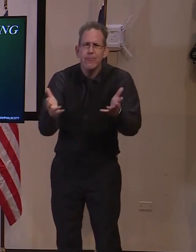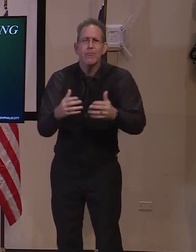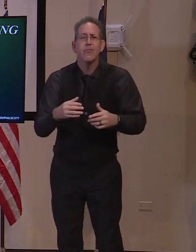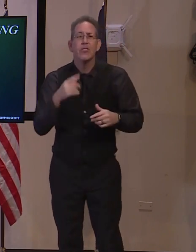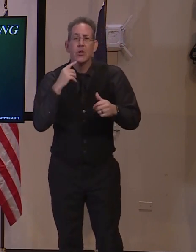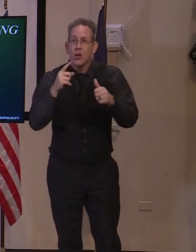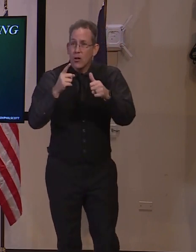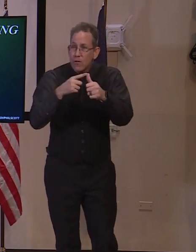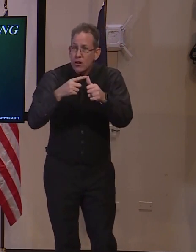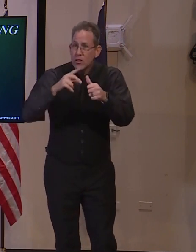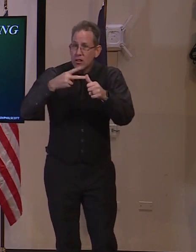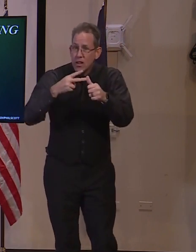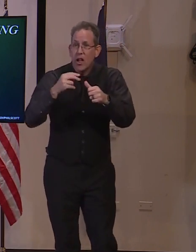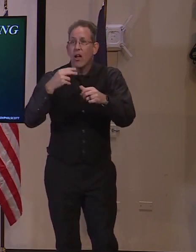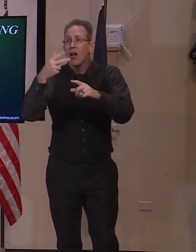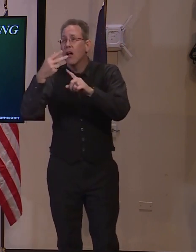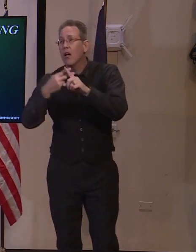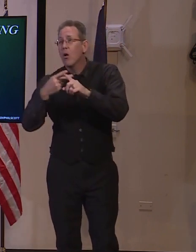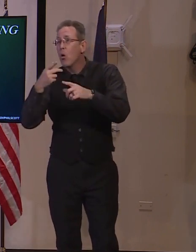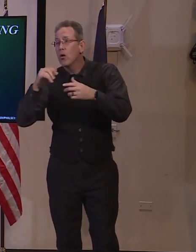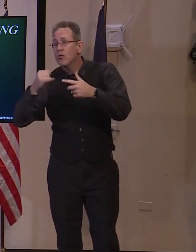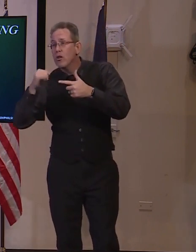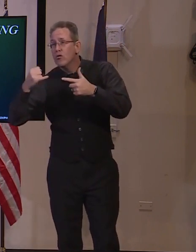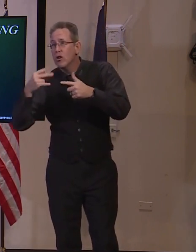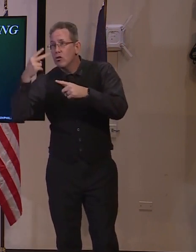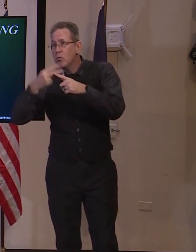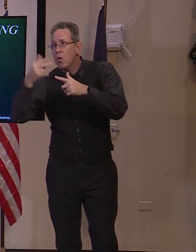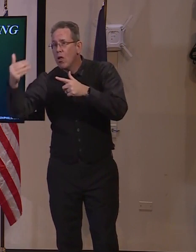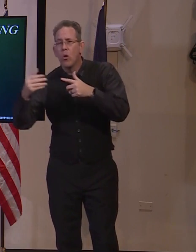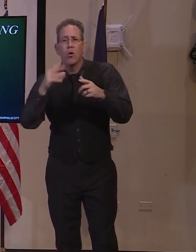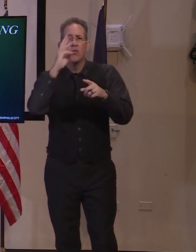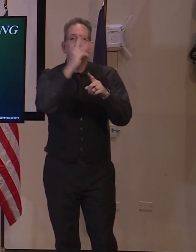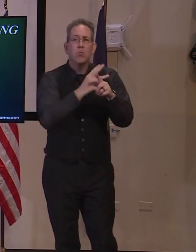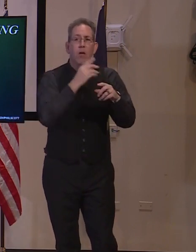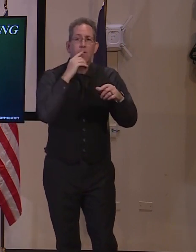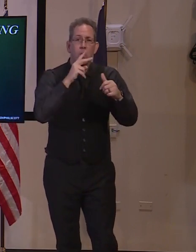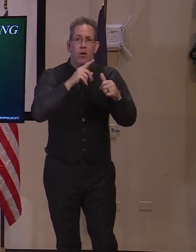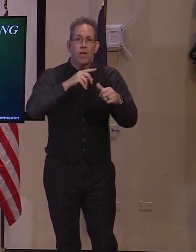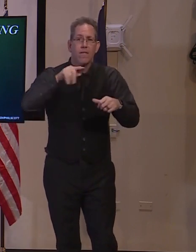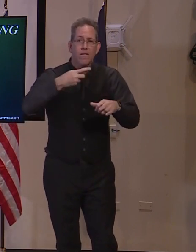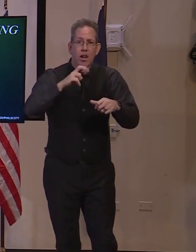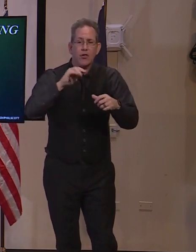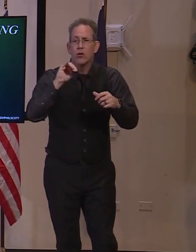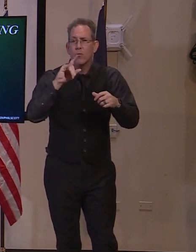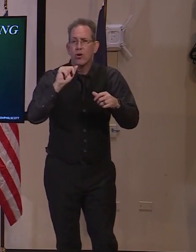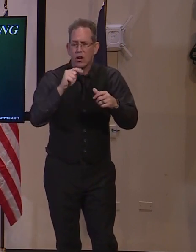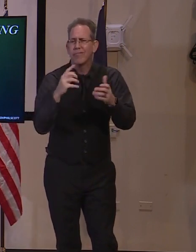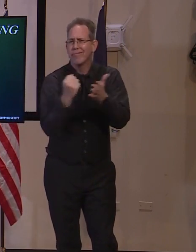Waning immunity on top of whatever impacts a micron could have makes getting your booster essential.